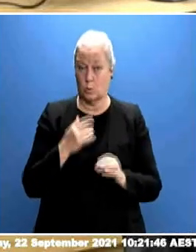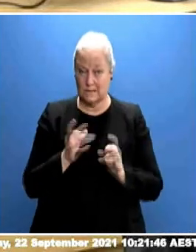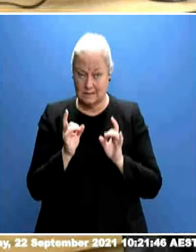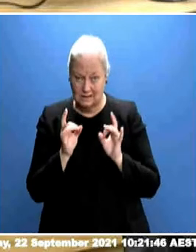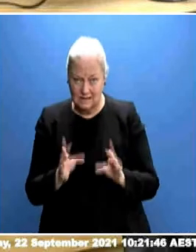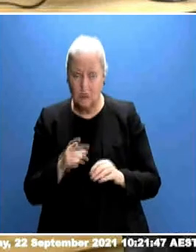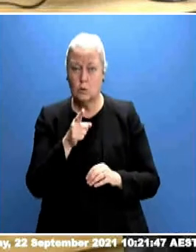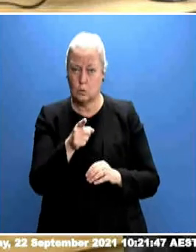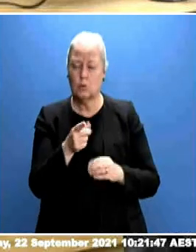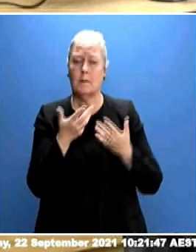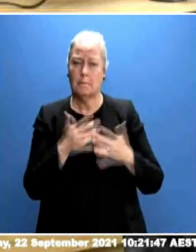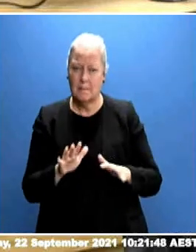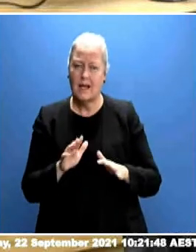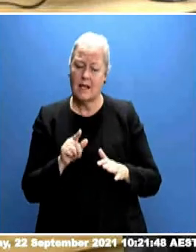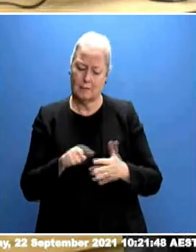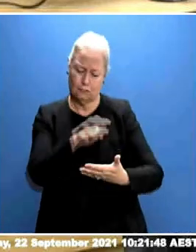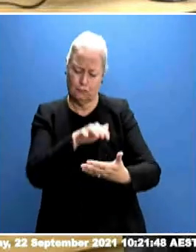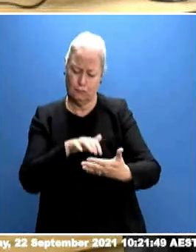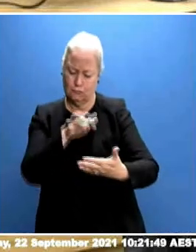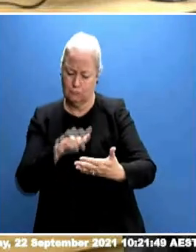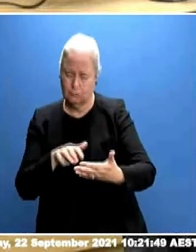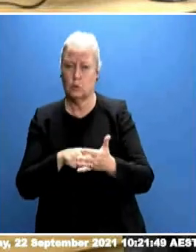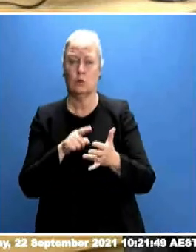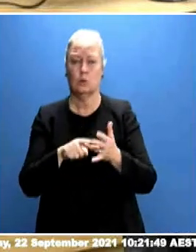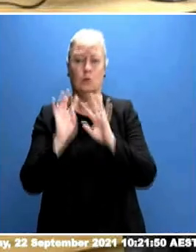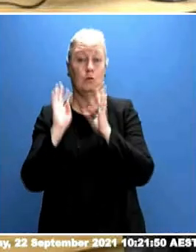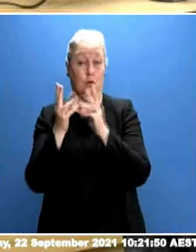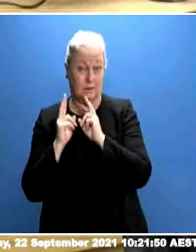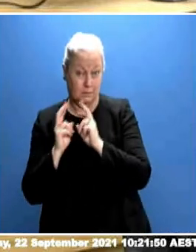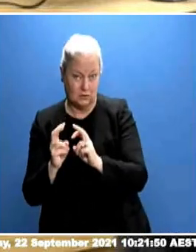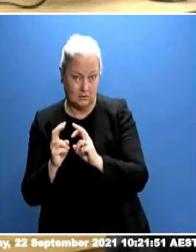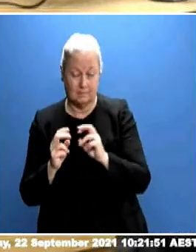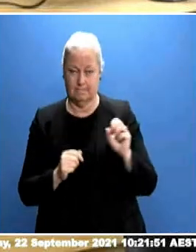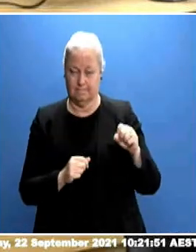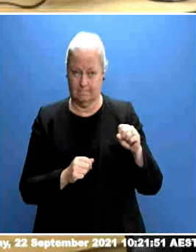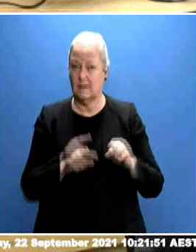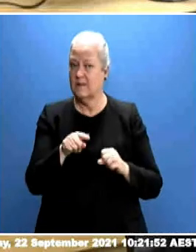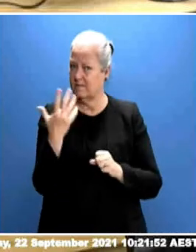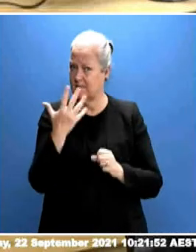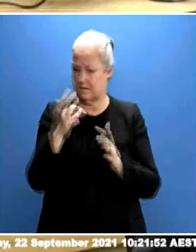You've made a 15-page statement